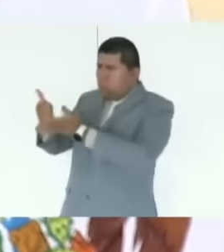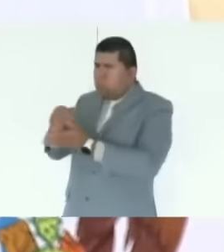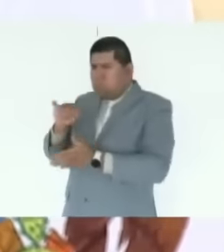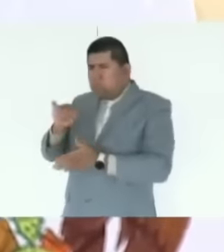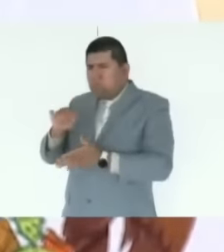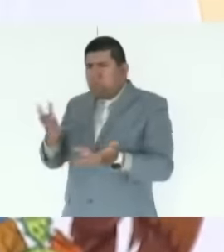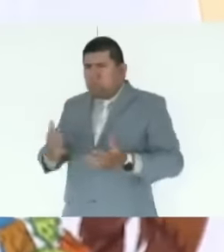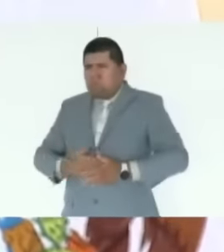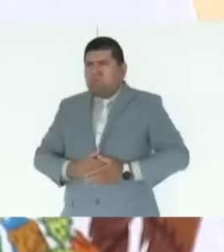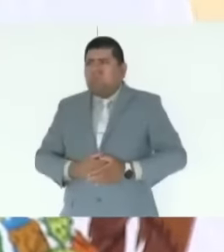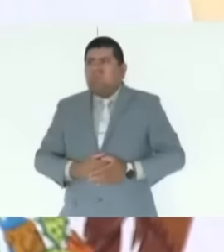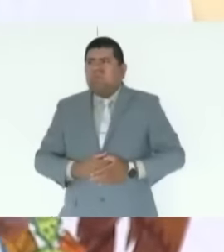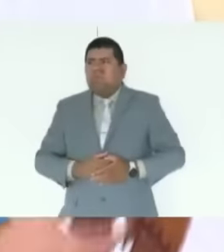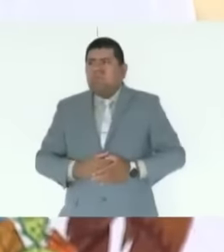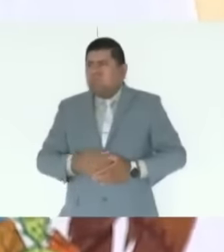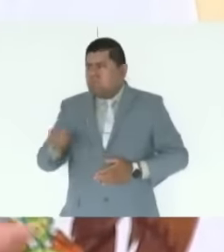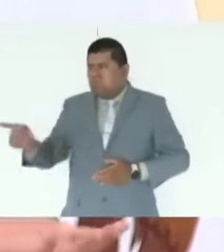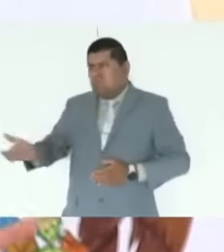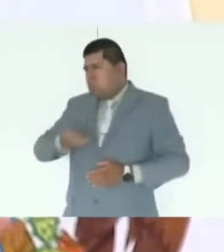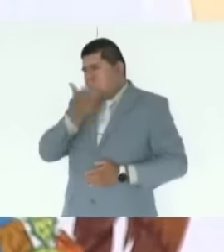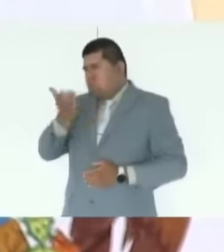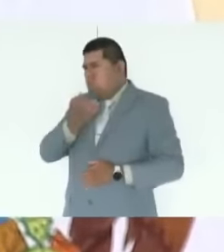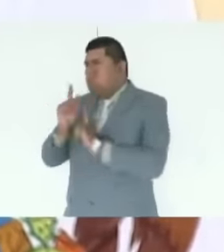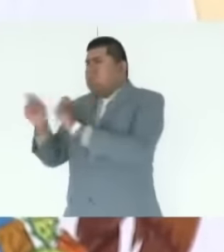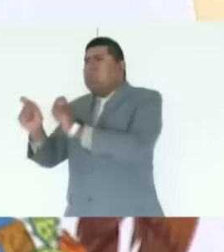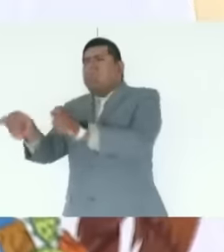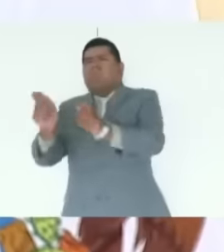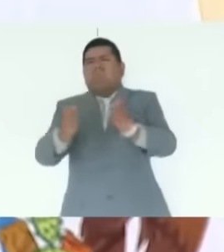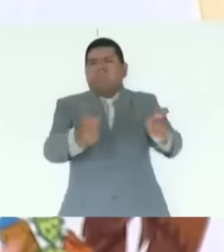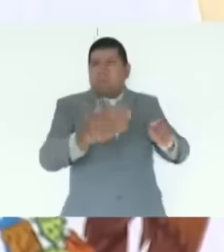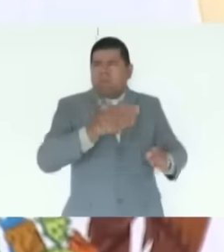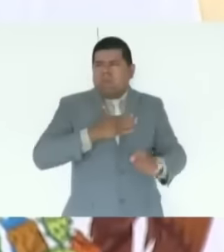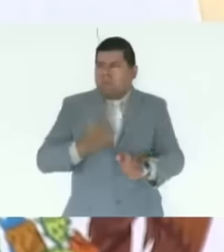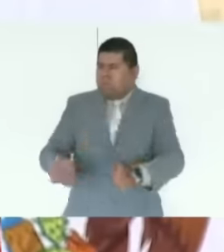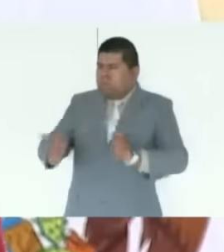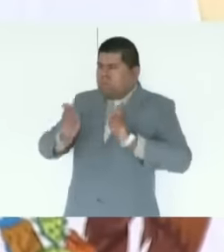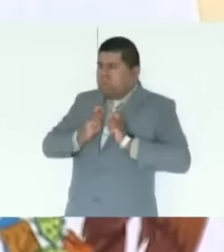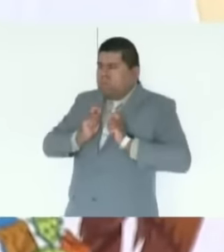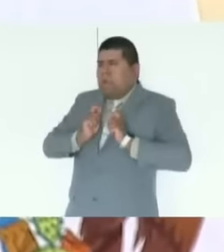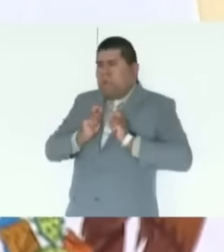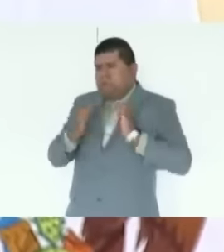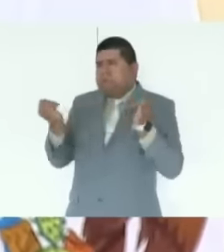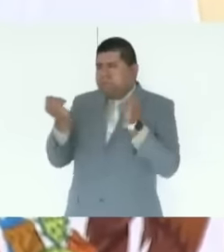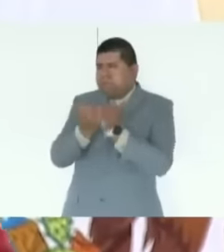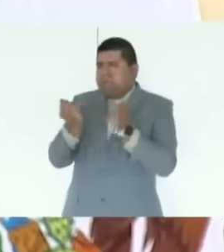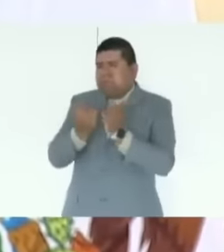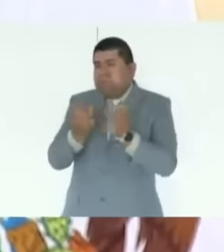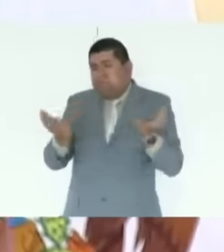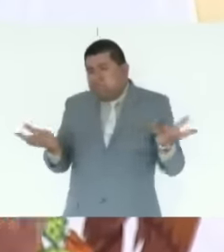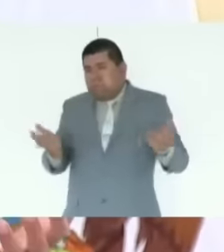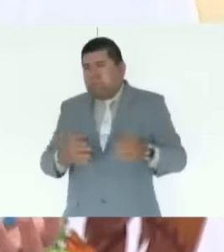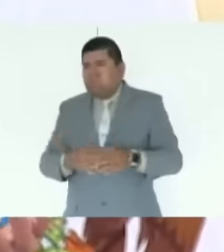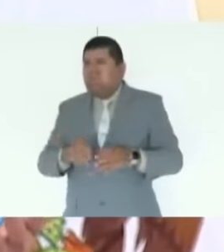president usually gives orders to everyone like that since then and we built a second